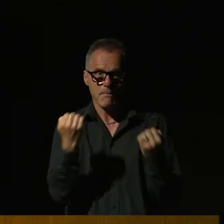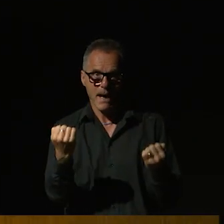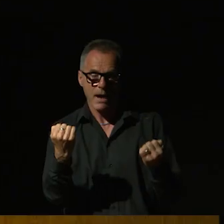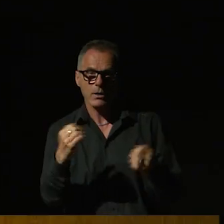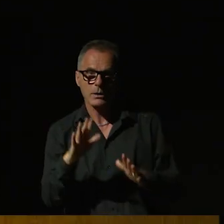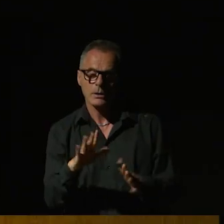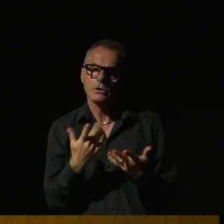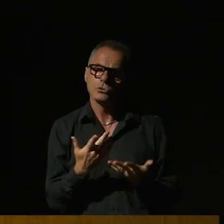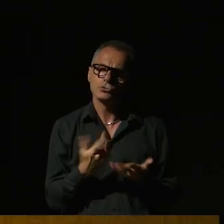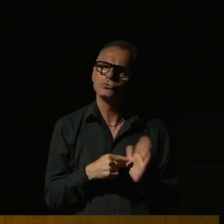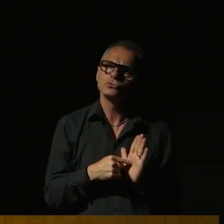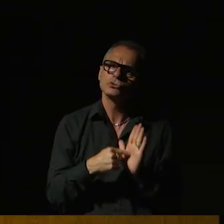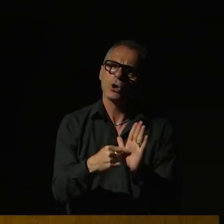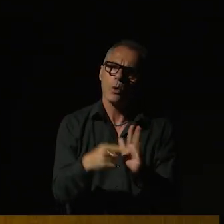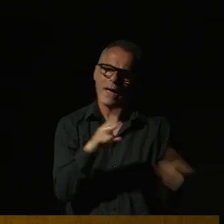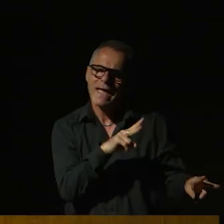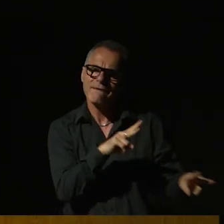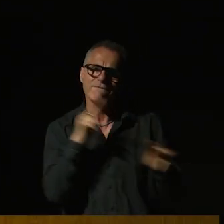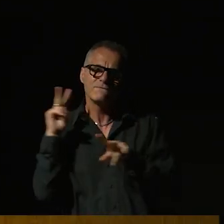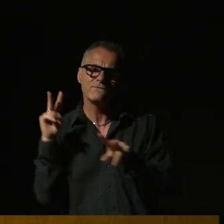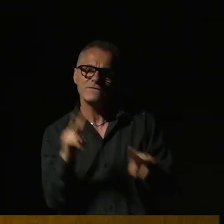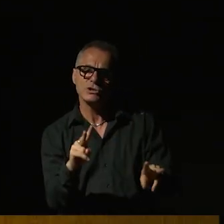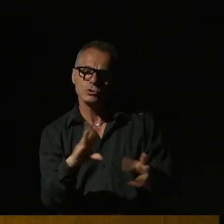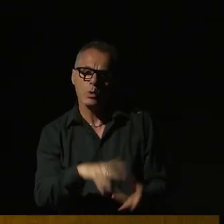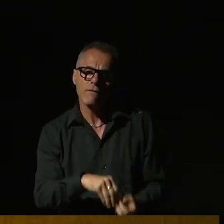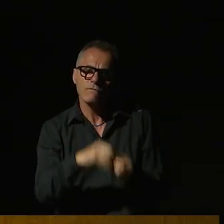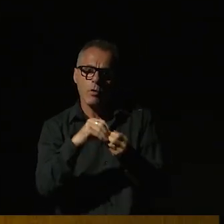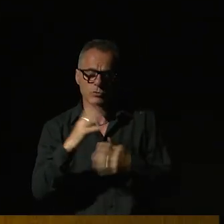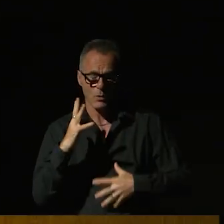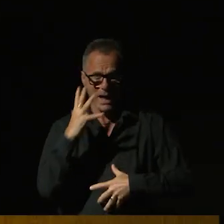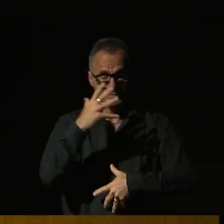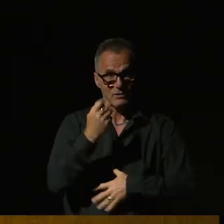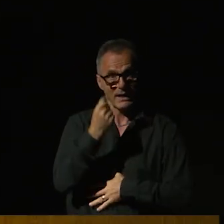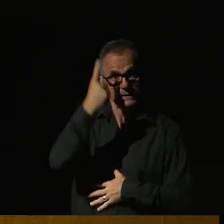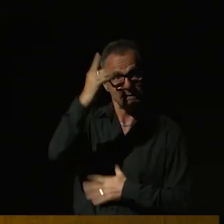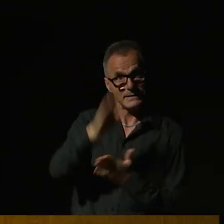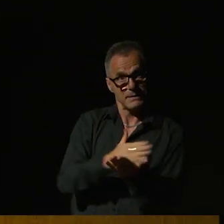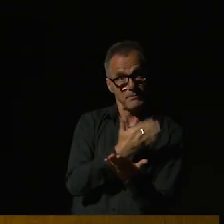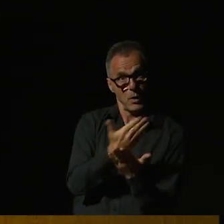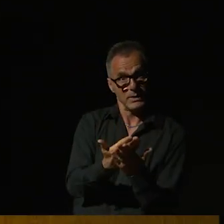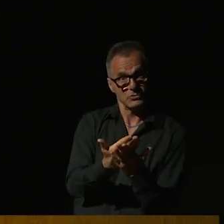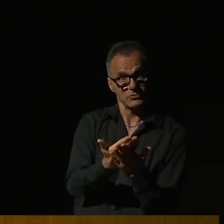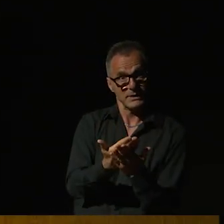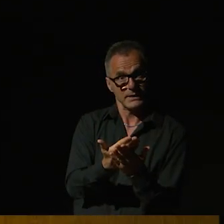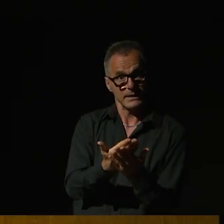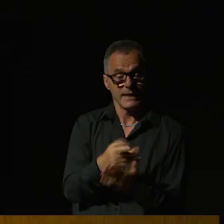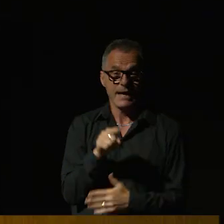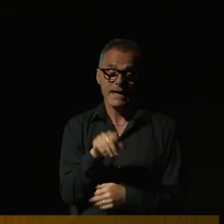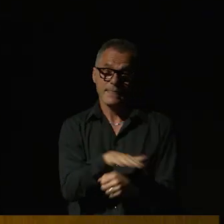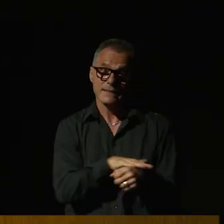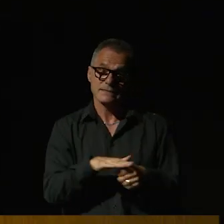to give a visual form to abstract ideas and written poetry, in this case on paper.